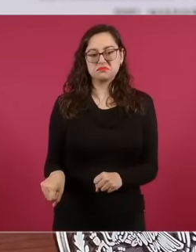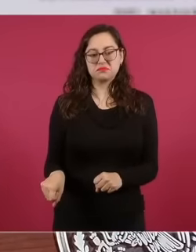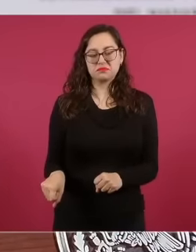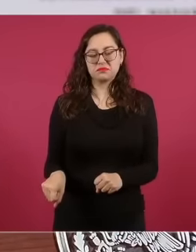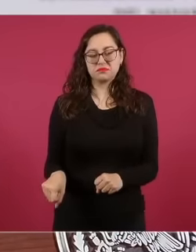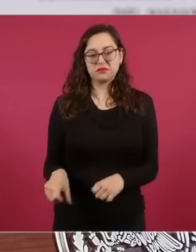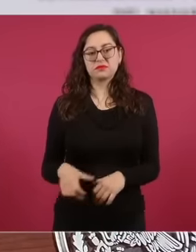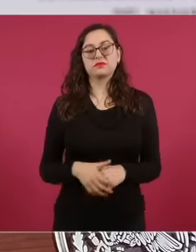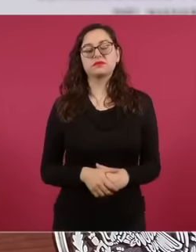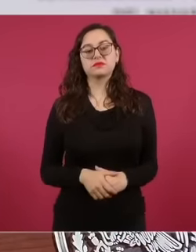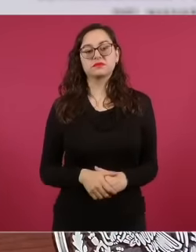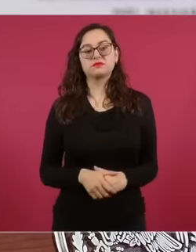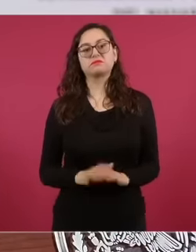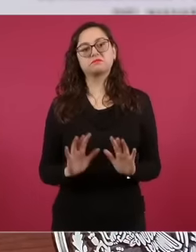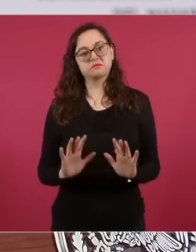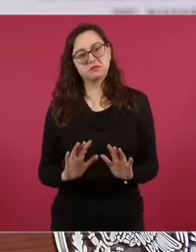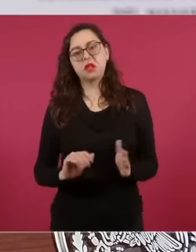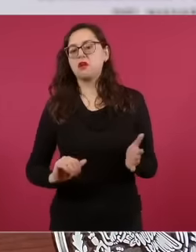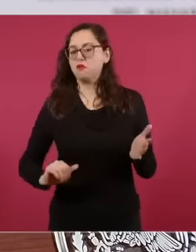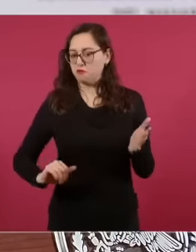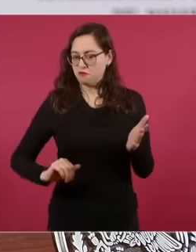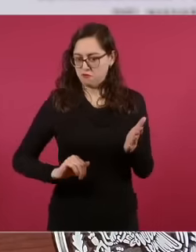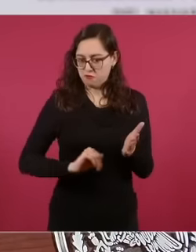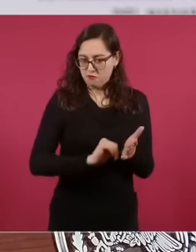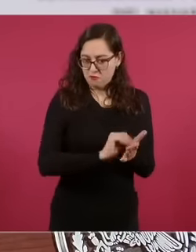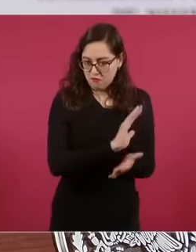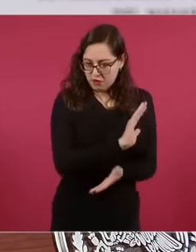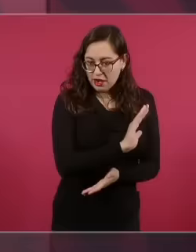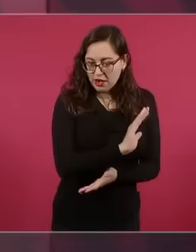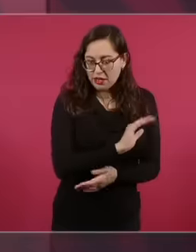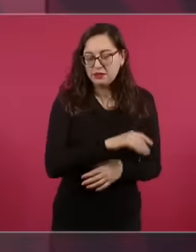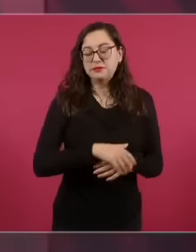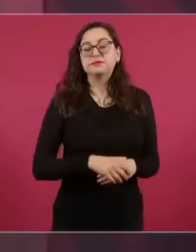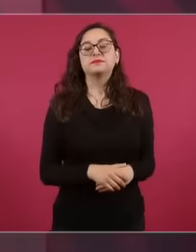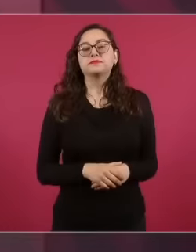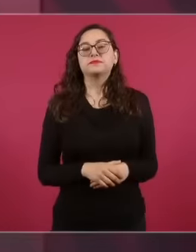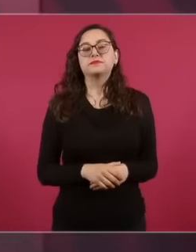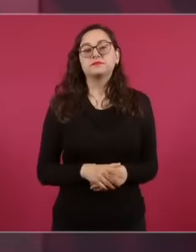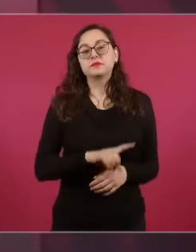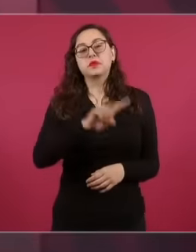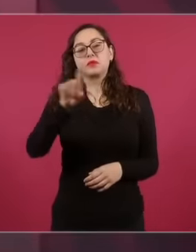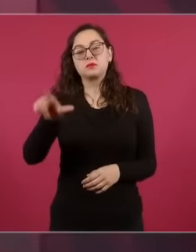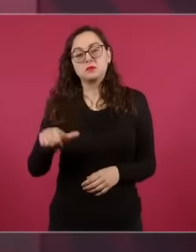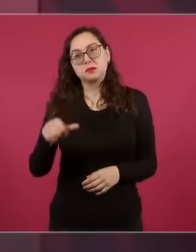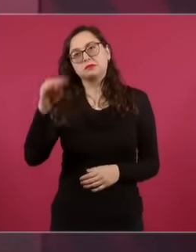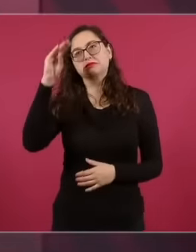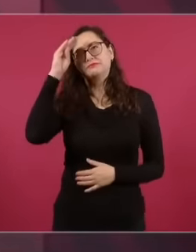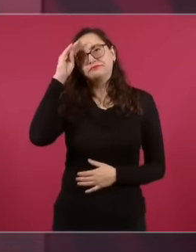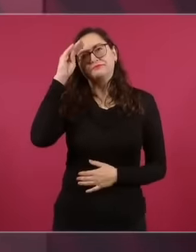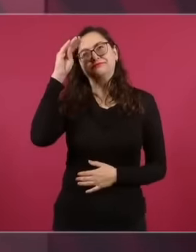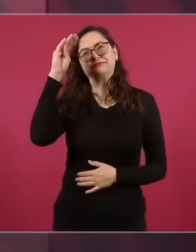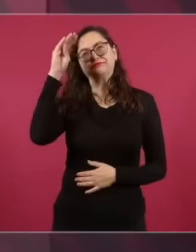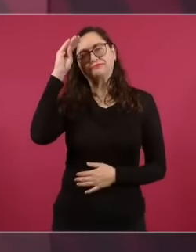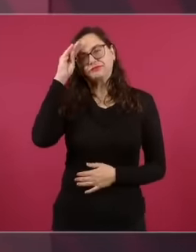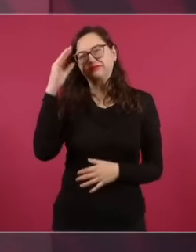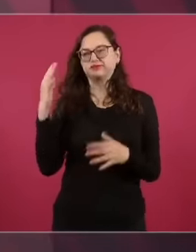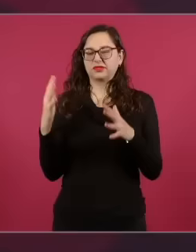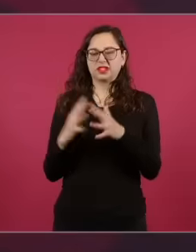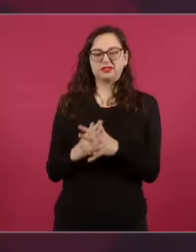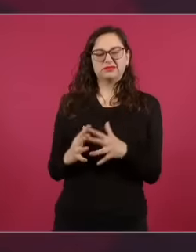they invented a